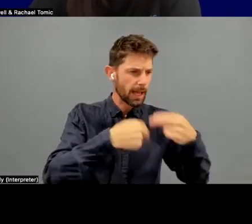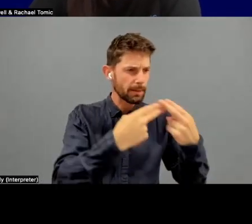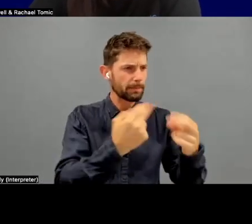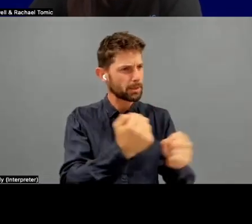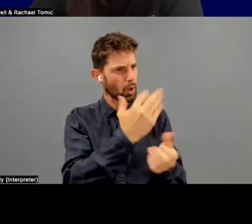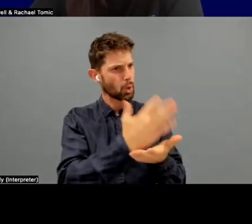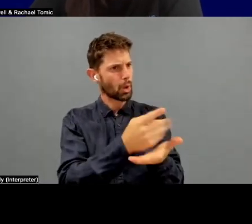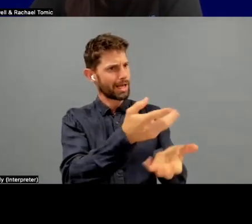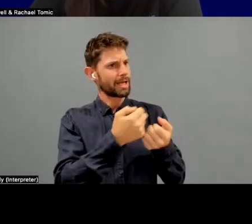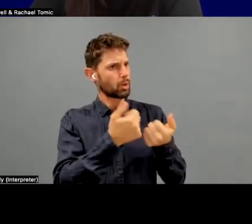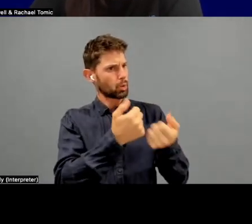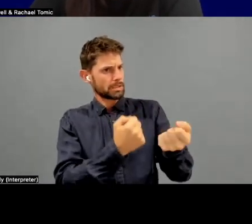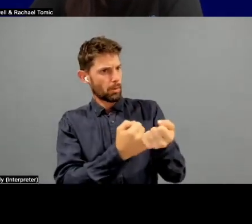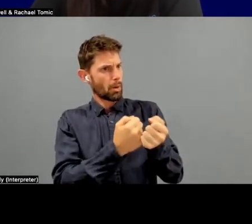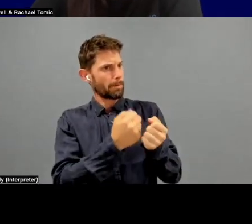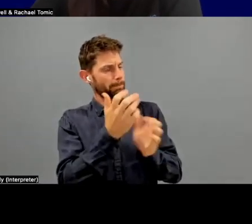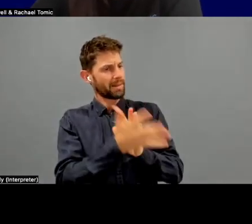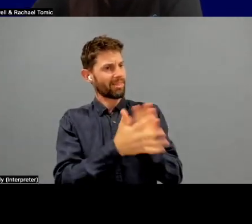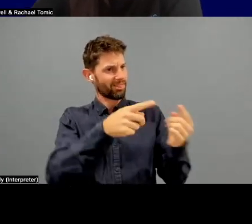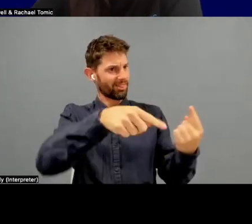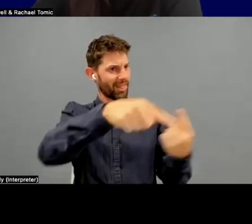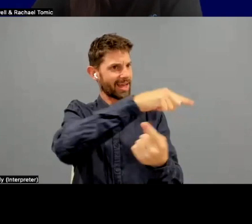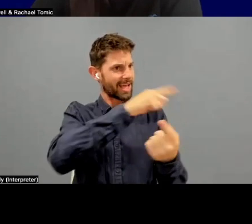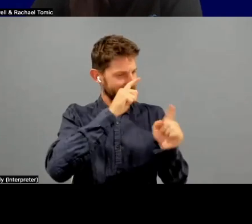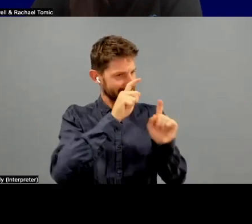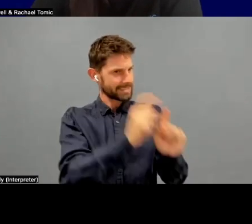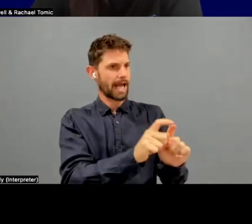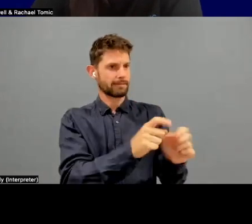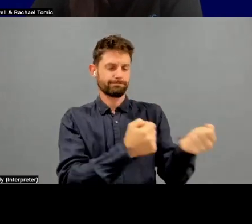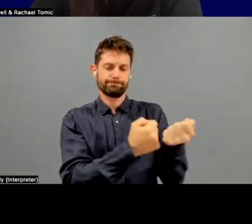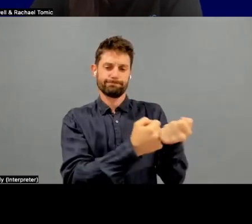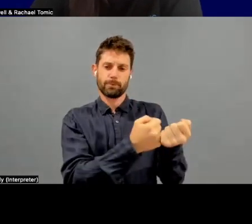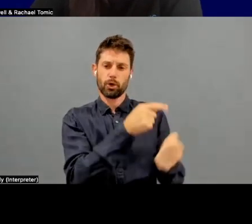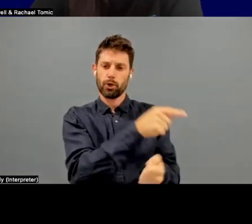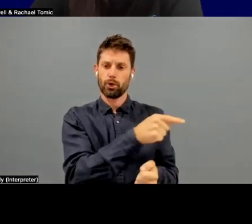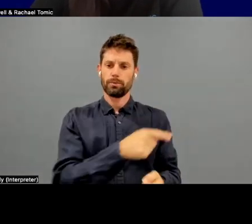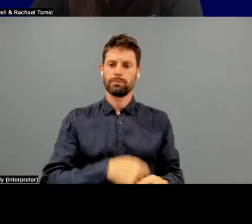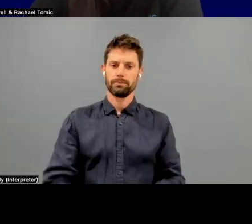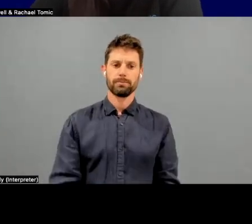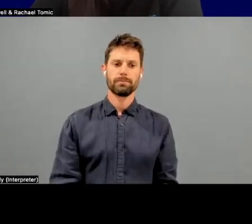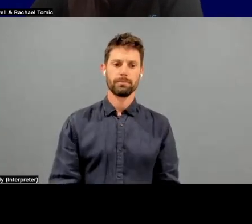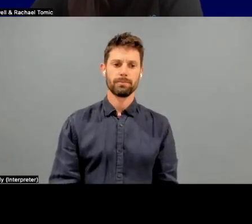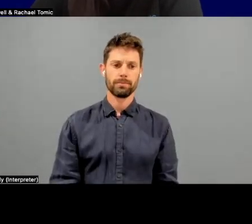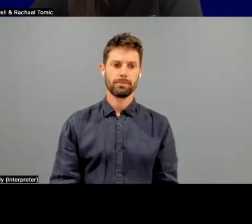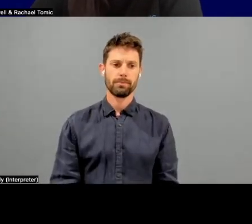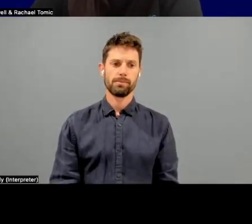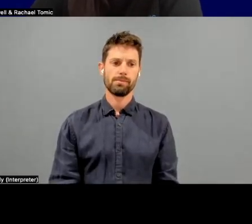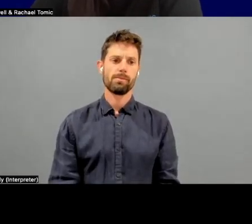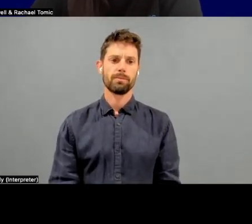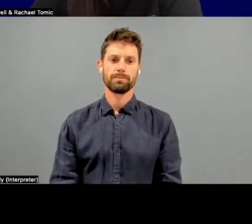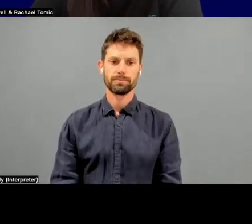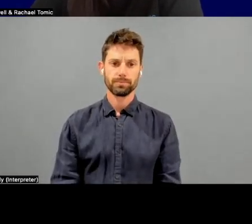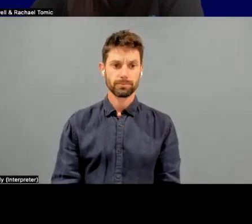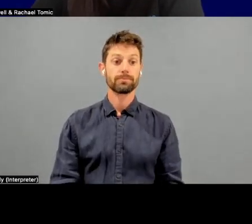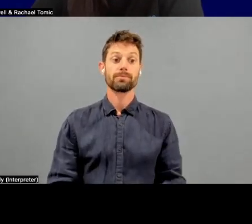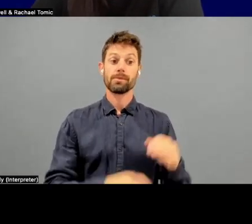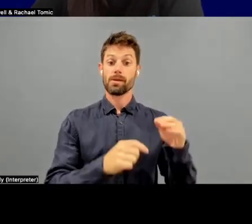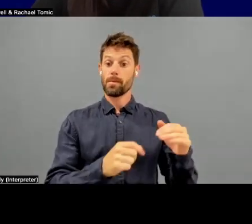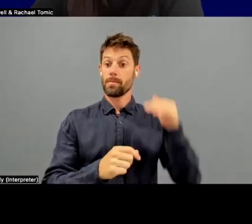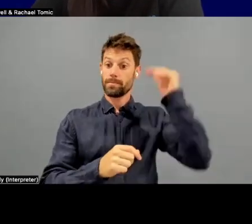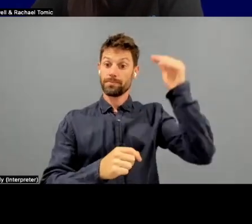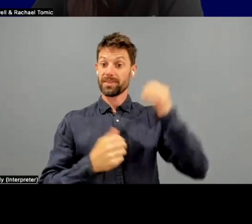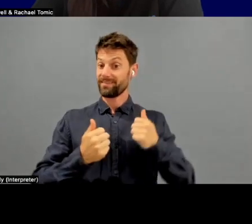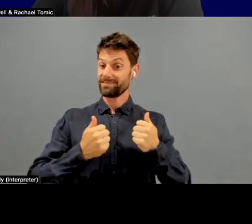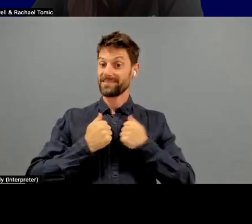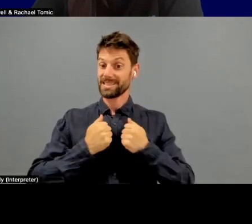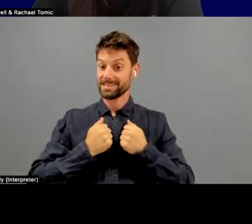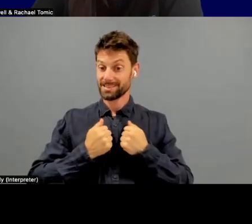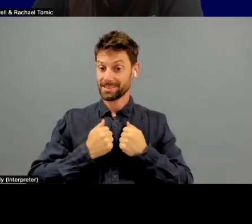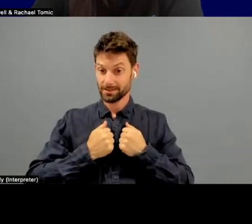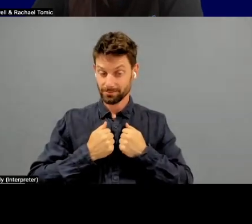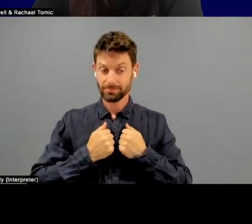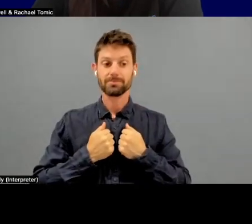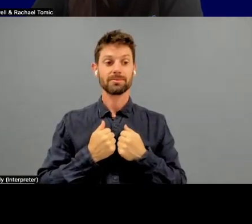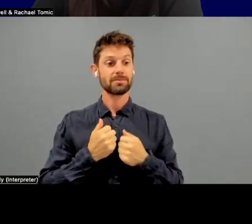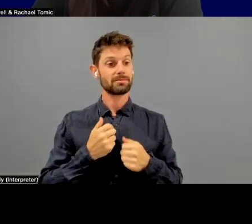really strong pillars in Hannah's life. For fitness, Hannah enjoys dancing. She